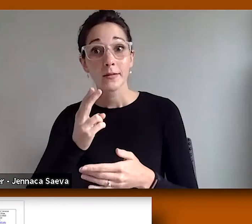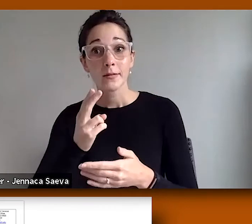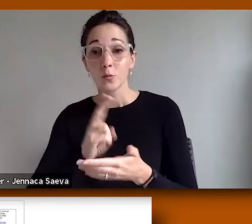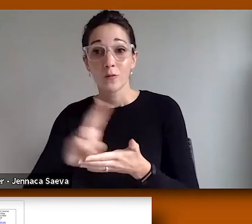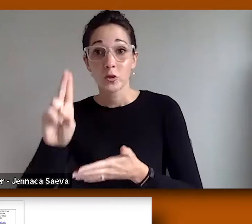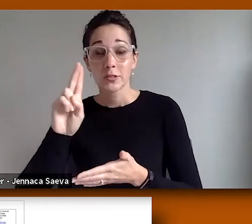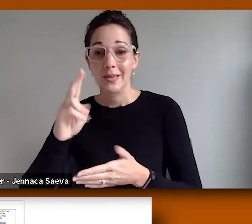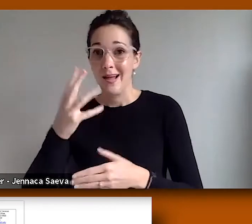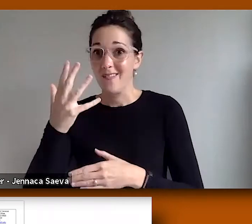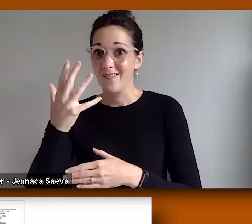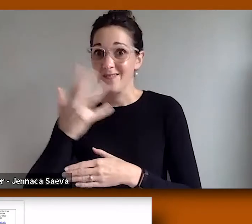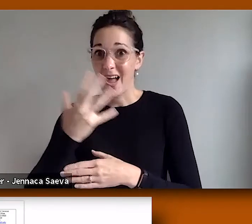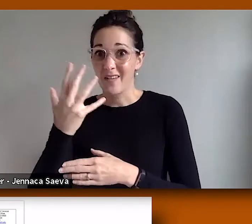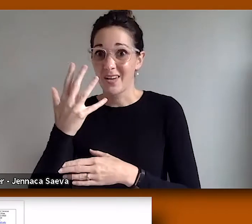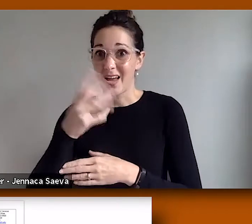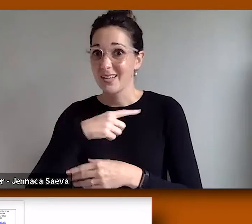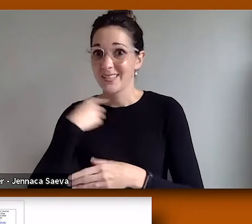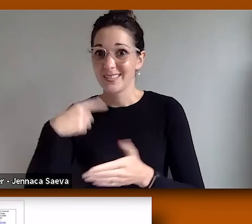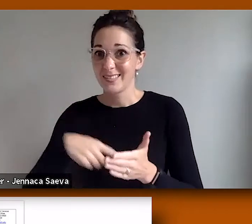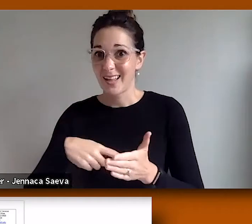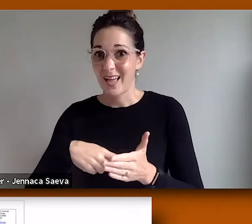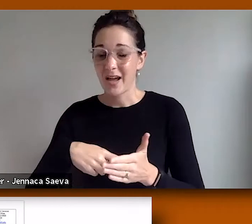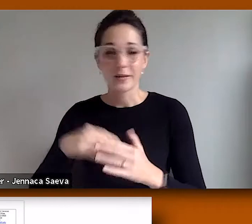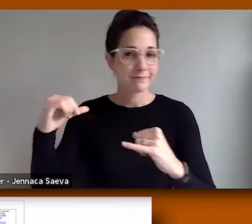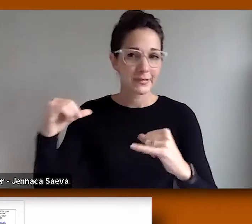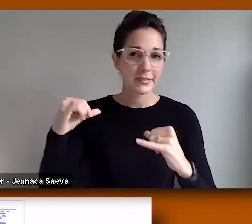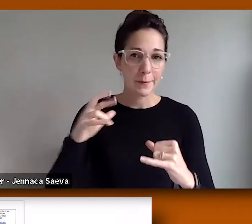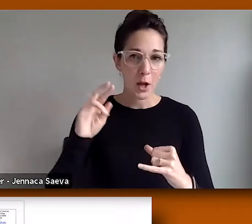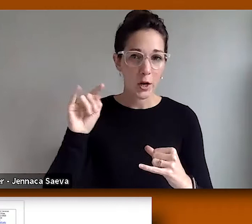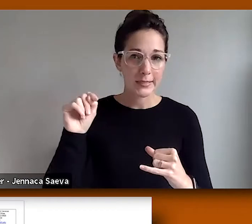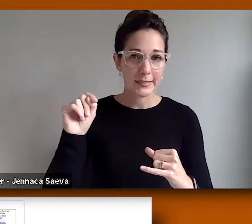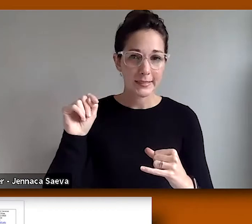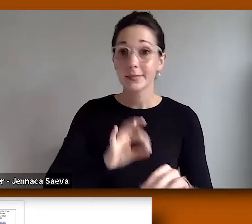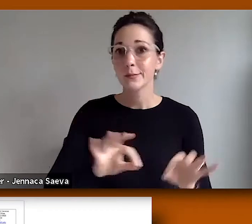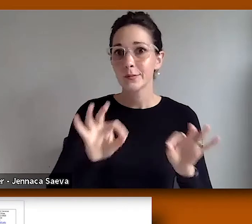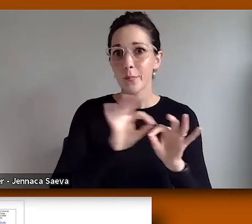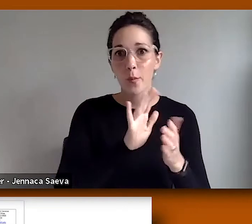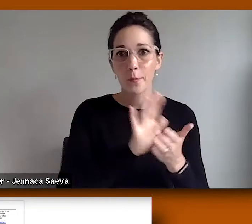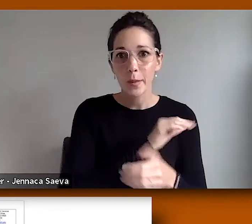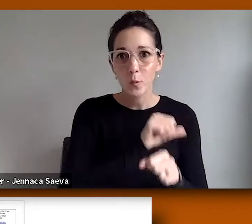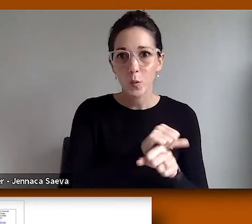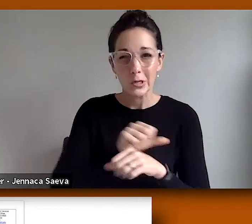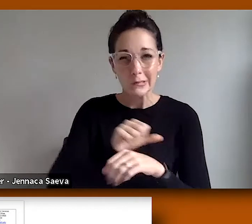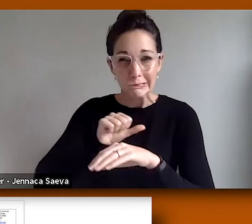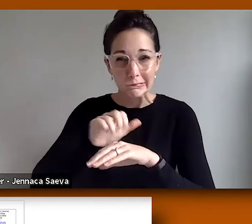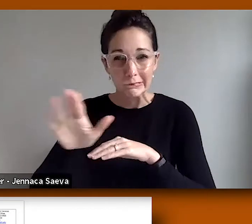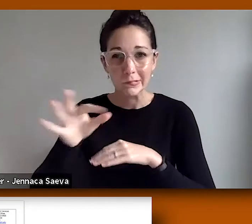just like RIT does, you'll want to get that paperwork into them a little bit sooner so they have